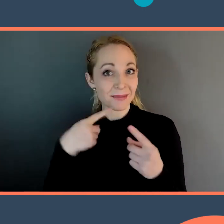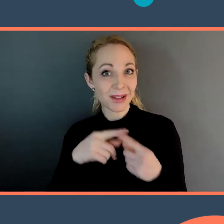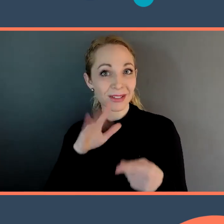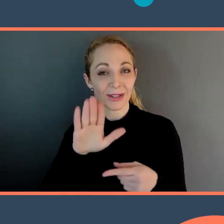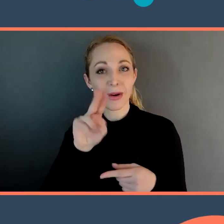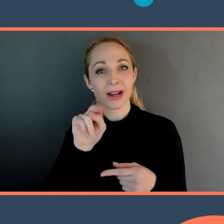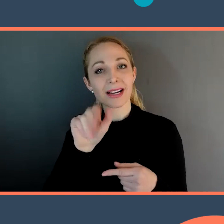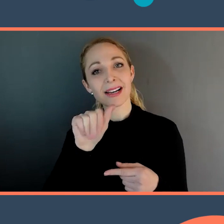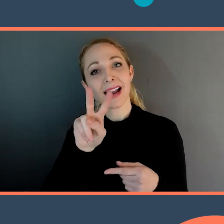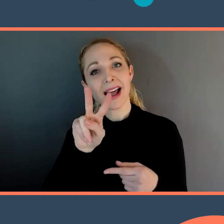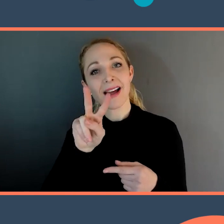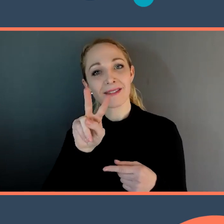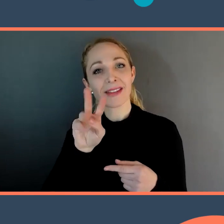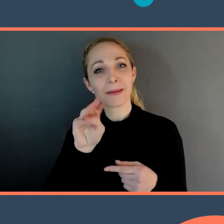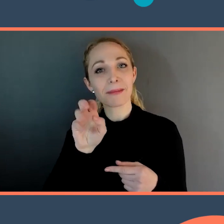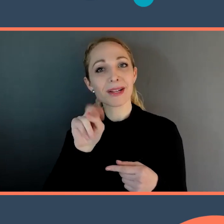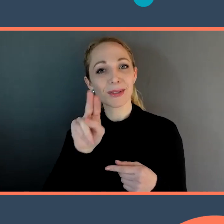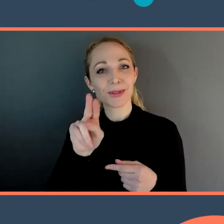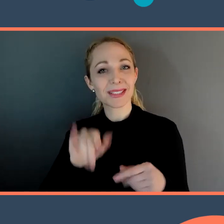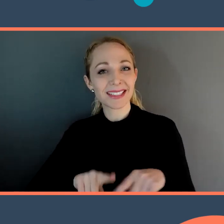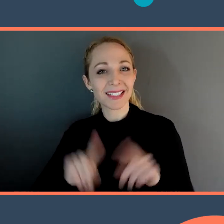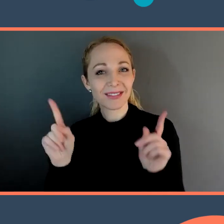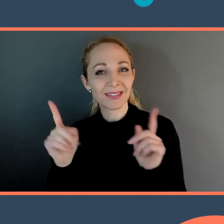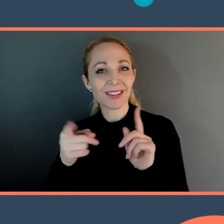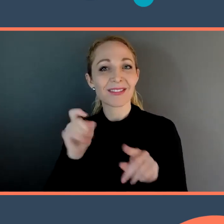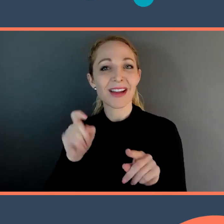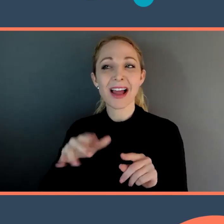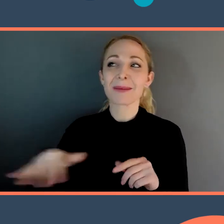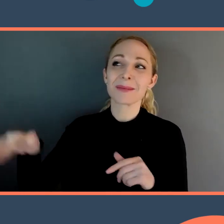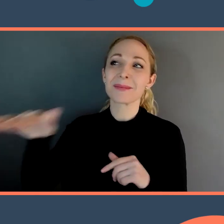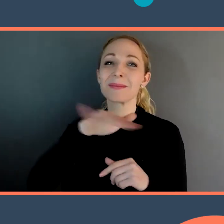MENU IS DIFFERENT FROM THE PUBLIC-FACING SIDE OF THE WEBSITE.